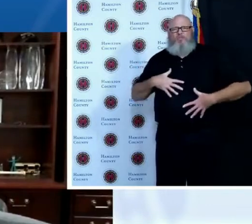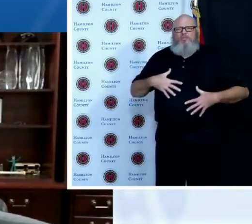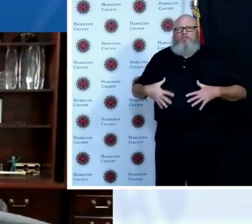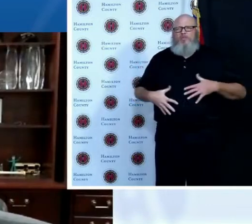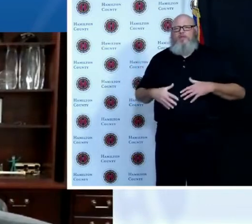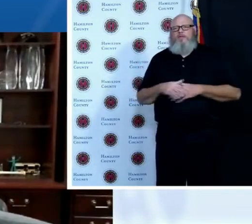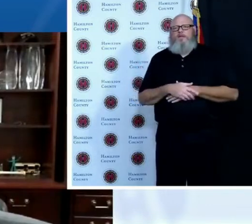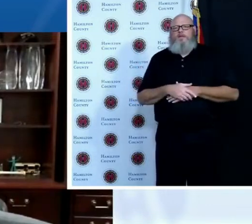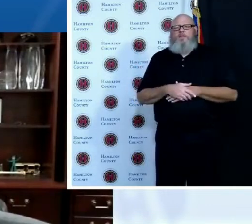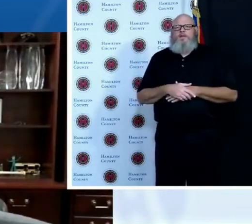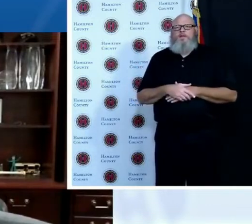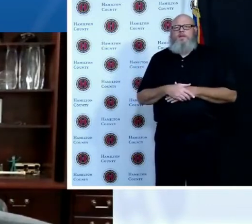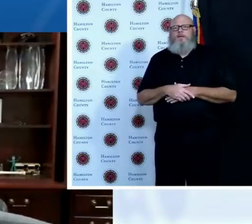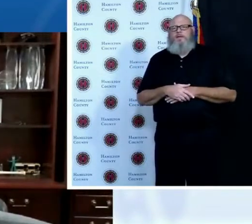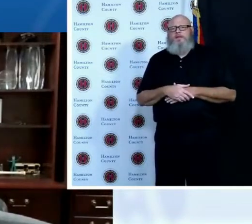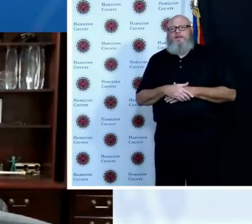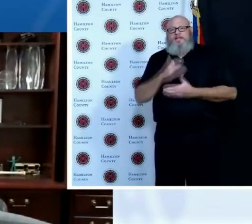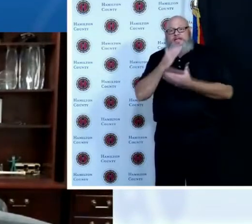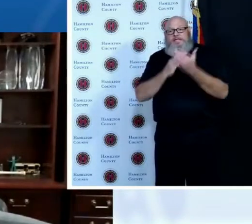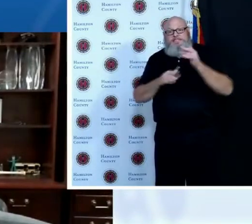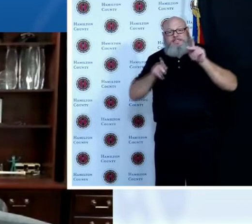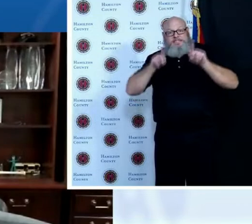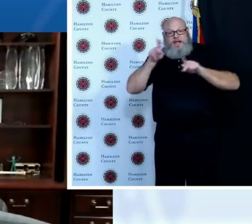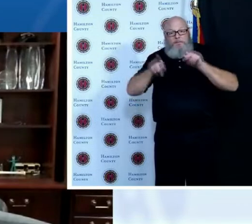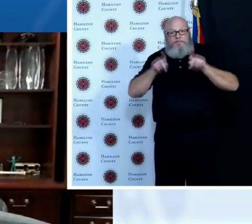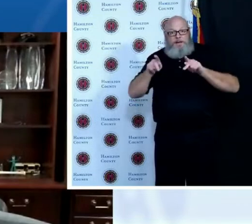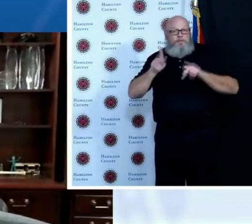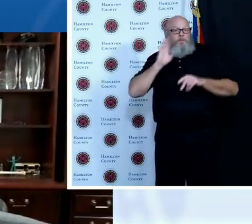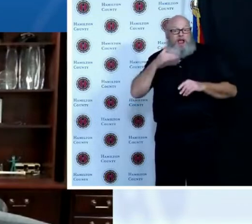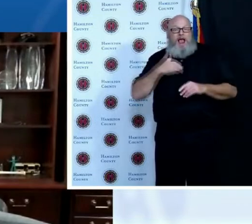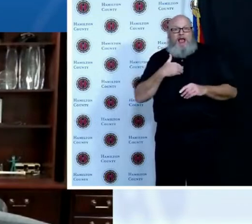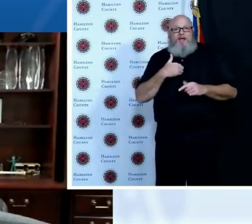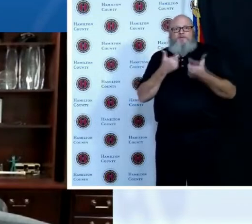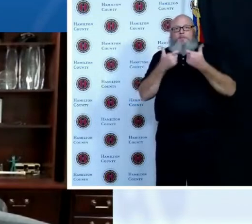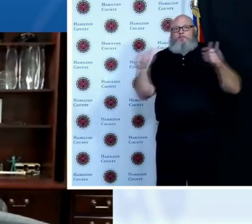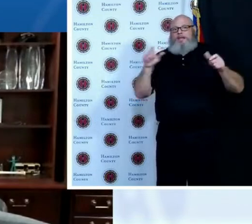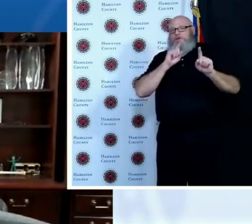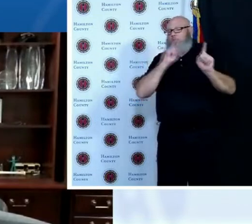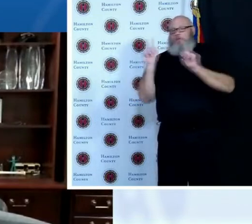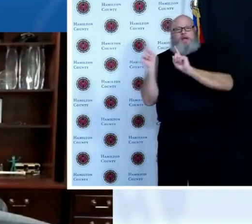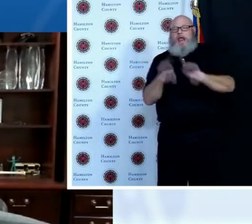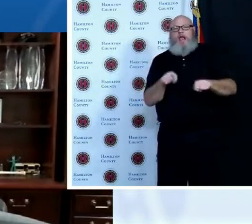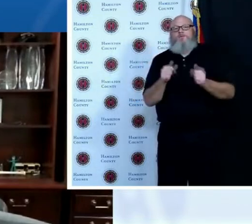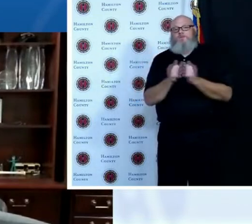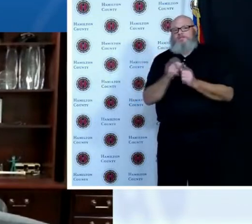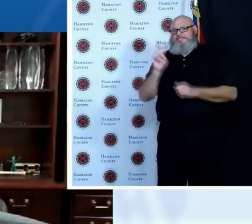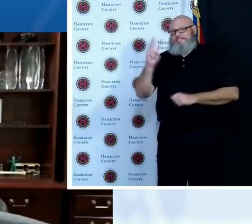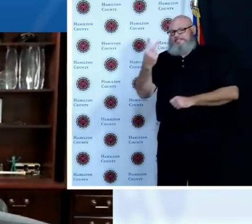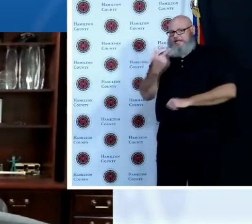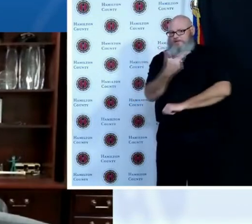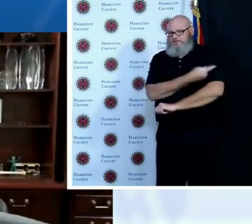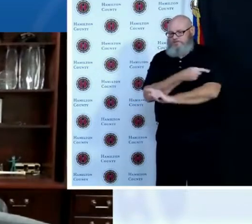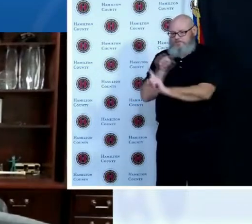with the second dose that the studies report that people are more commonly will notice some some